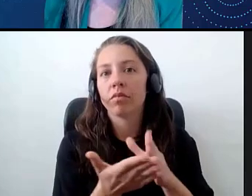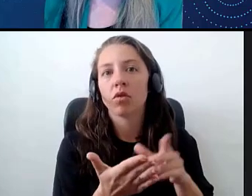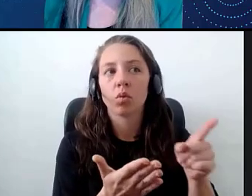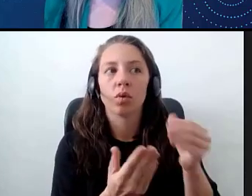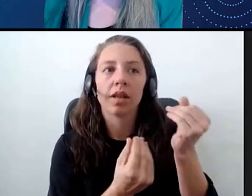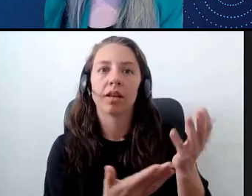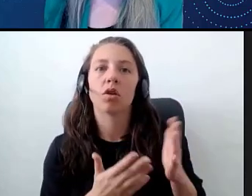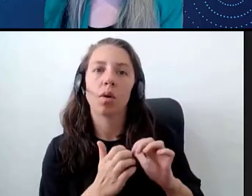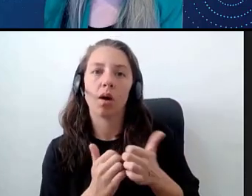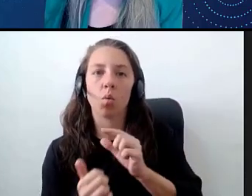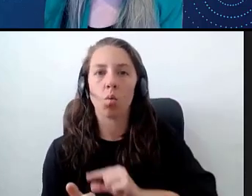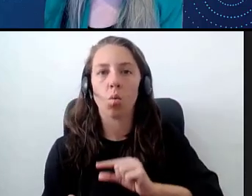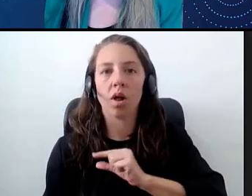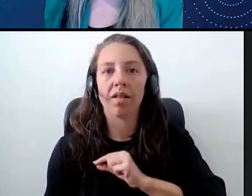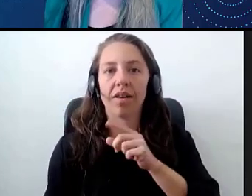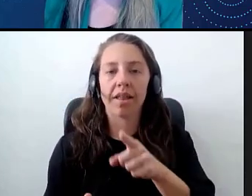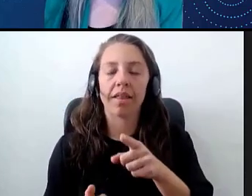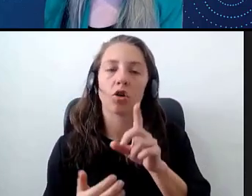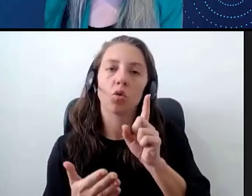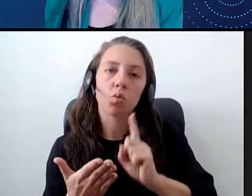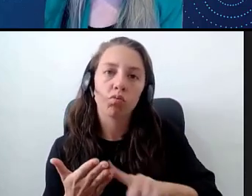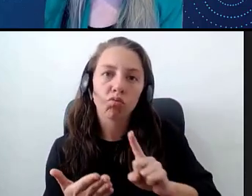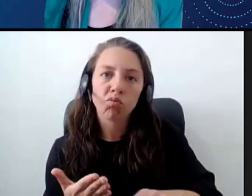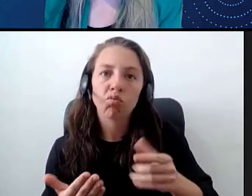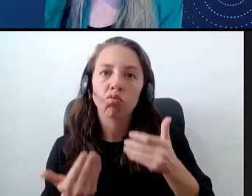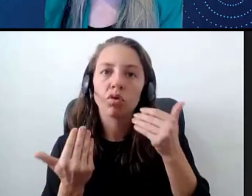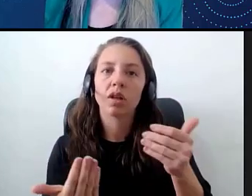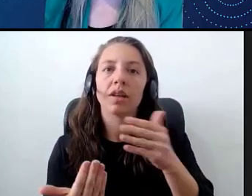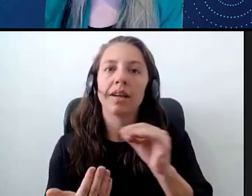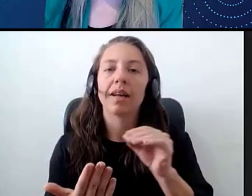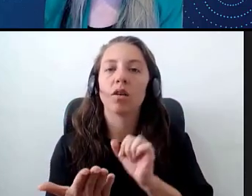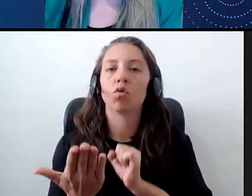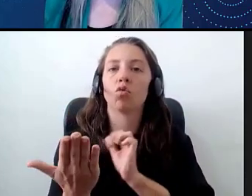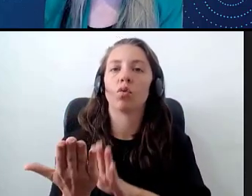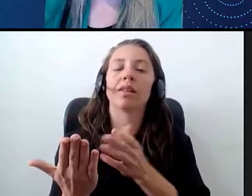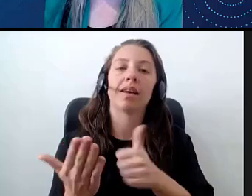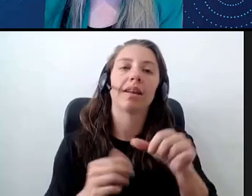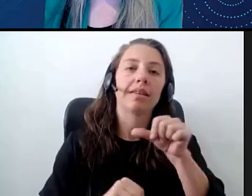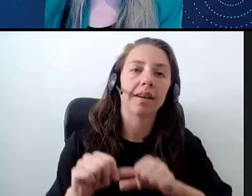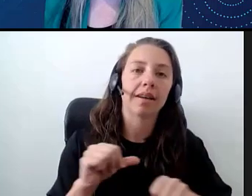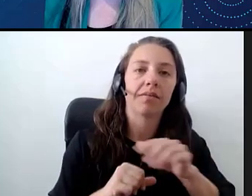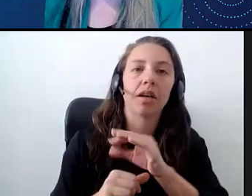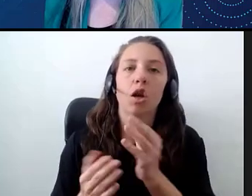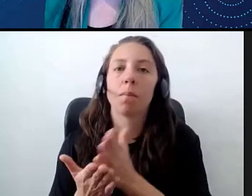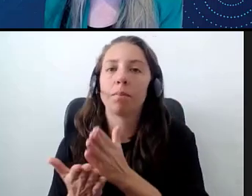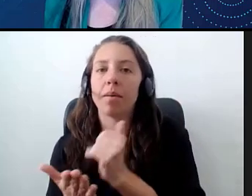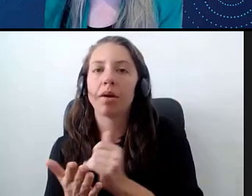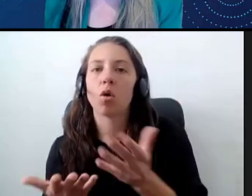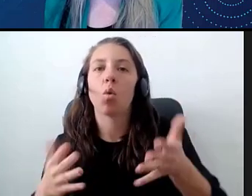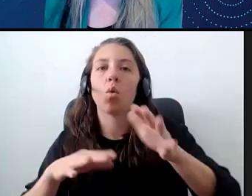and they help address any potential scientific and budgetary overlap or duplication within the project being proposed.